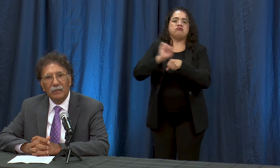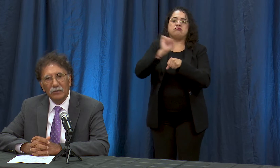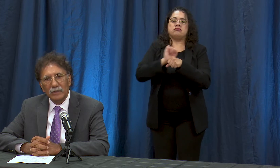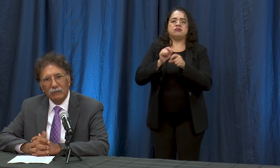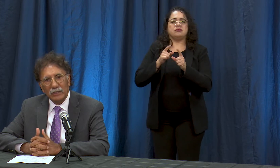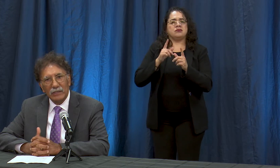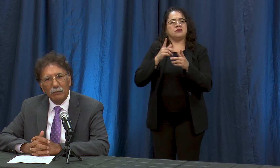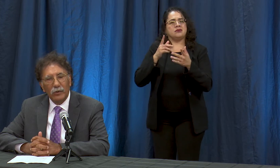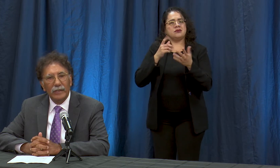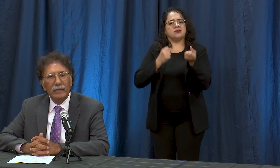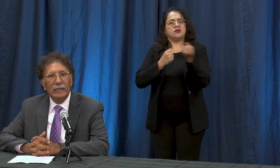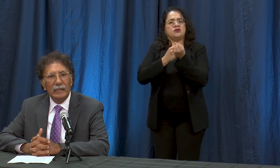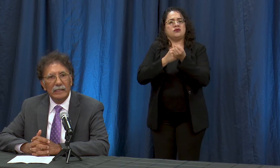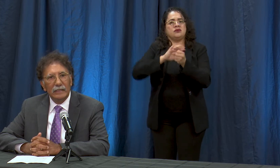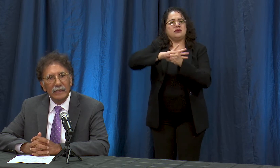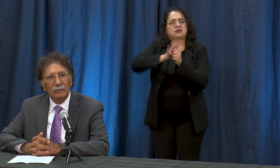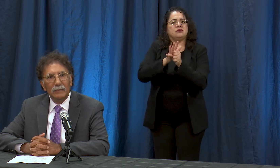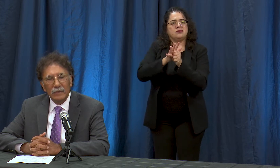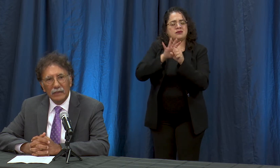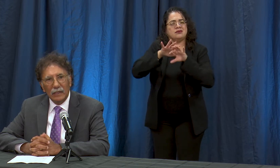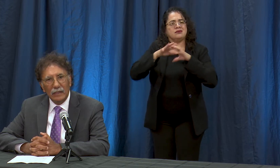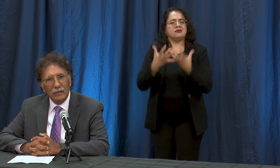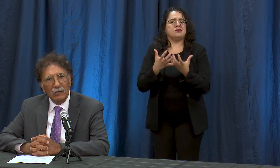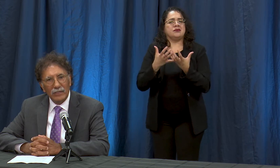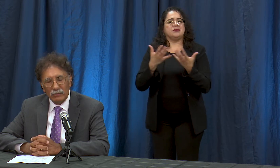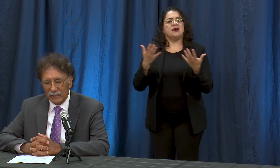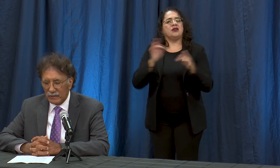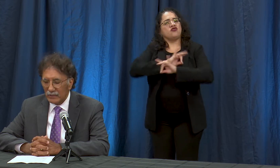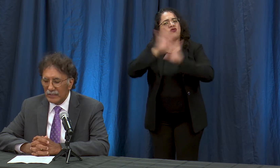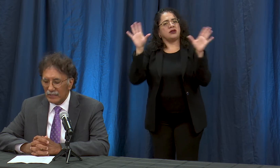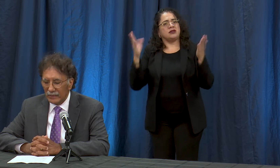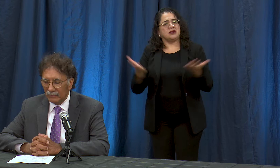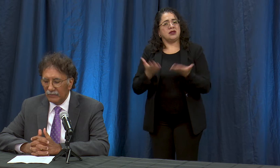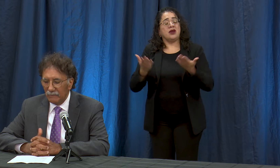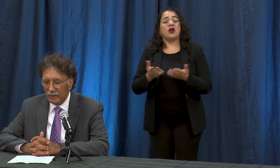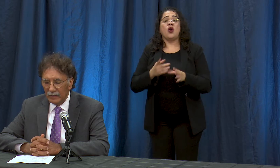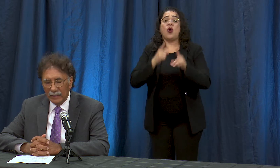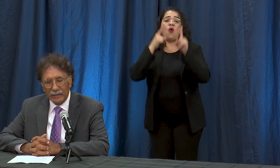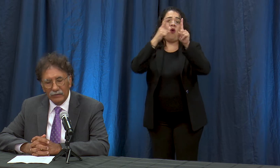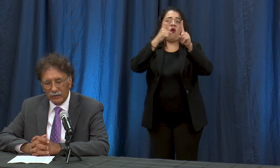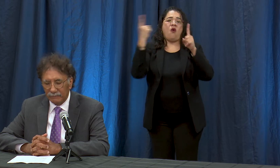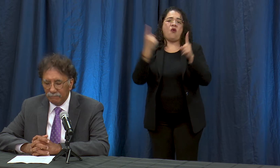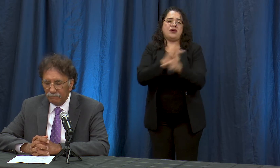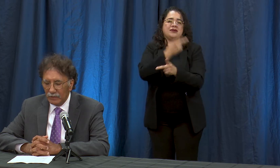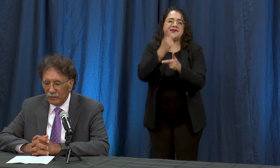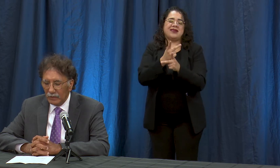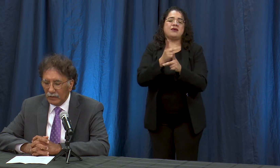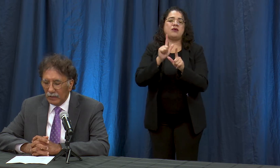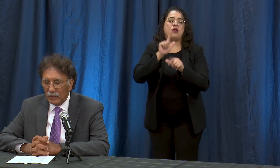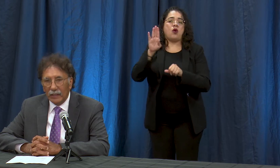and what's important is to keep Long Beach residents safe and healthy. I'm